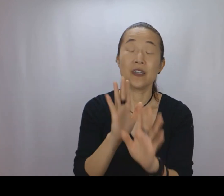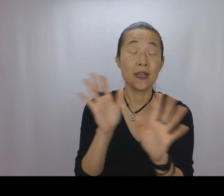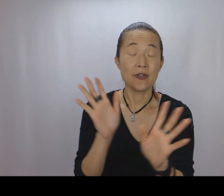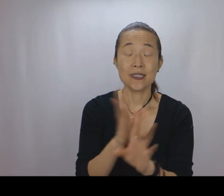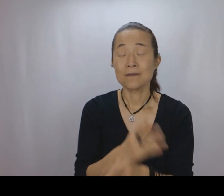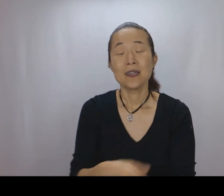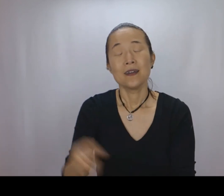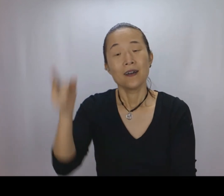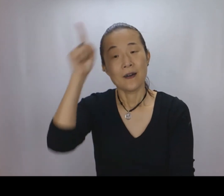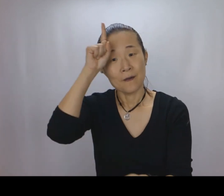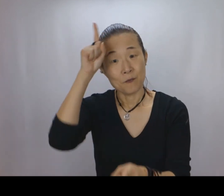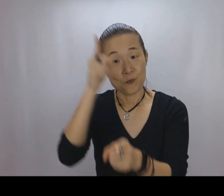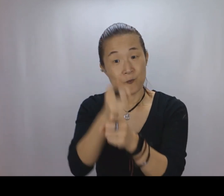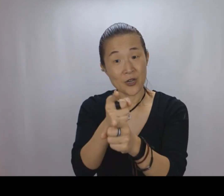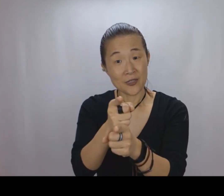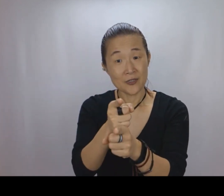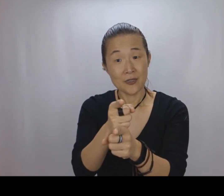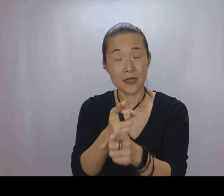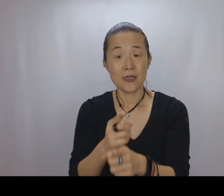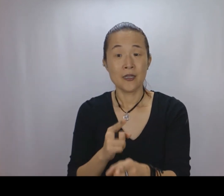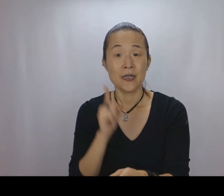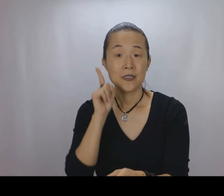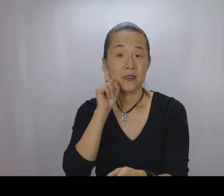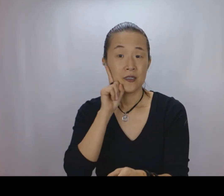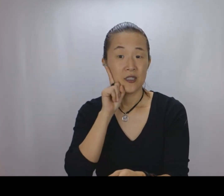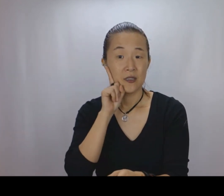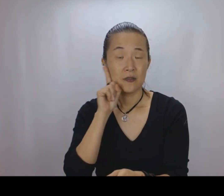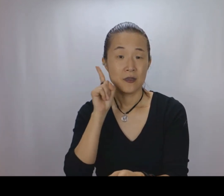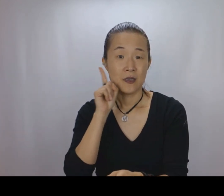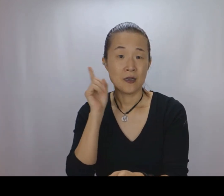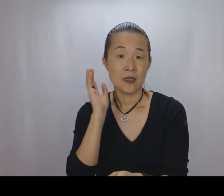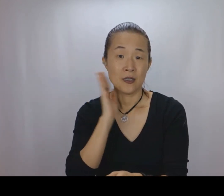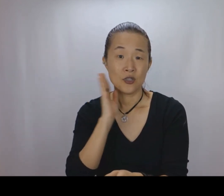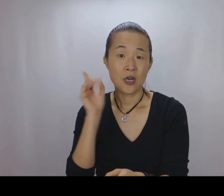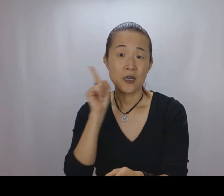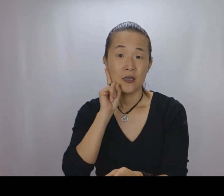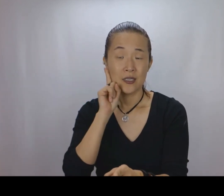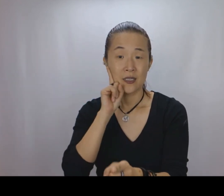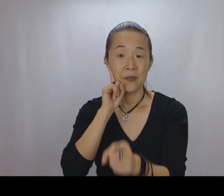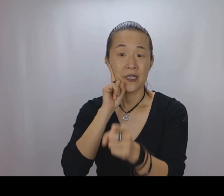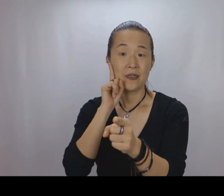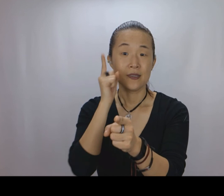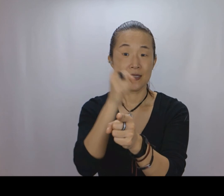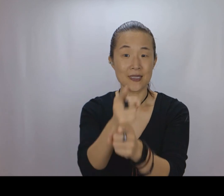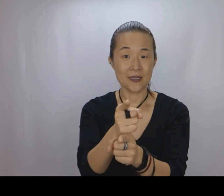but anyways brother and then next to the jaw is going to be sister.